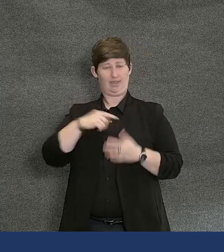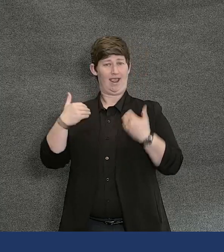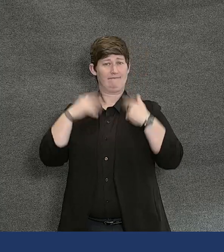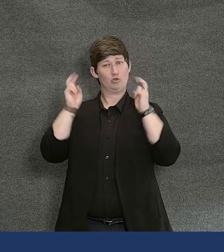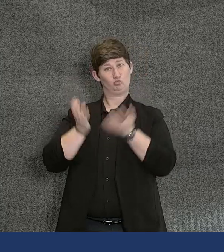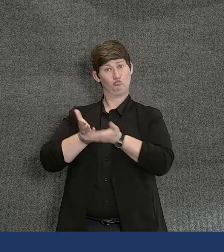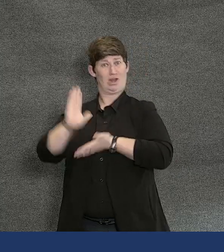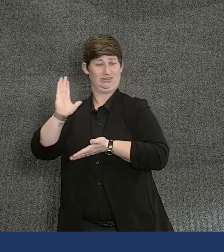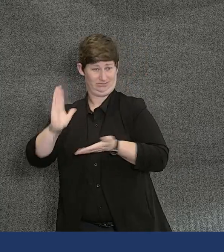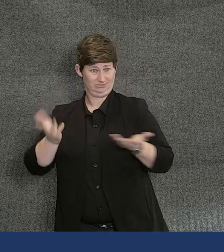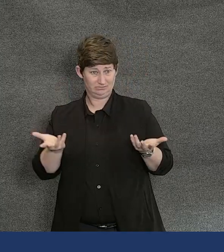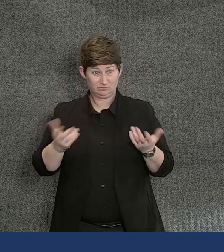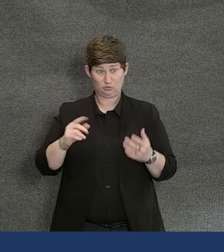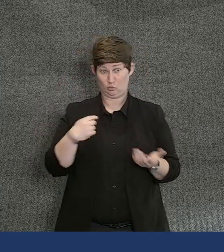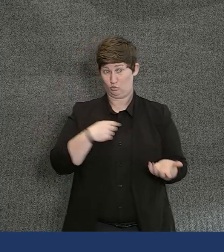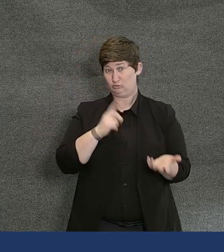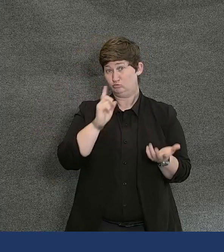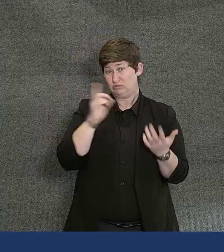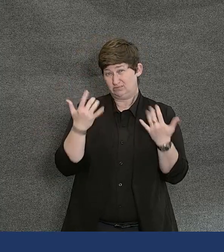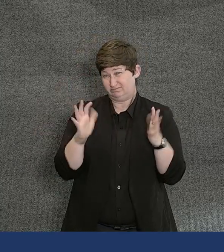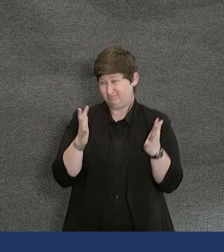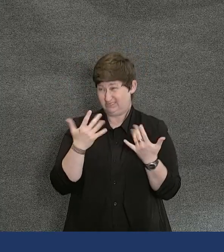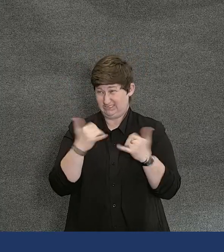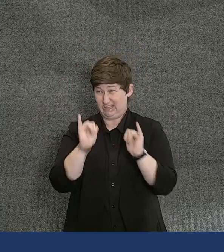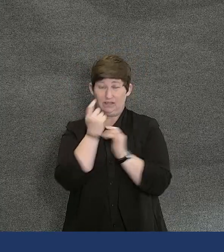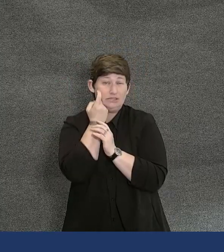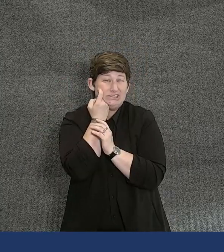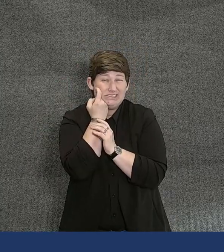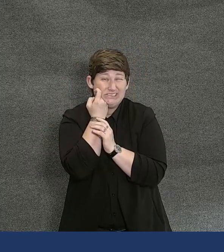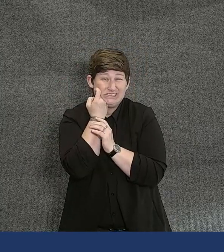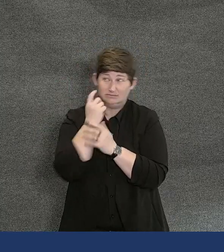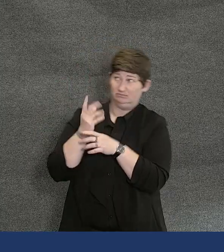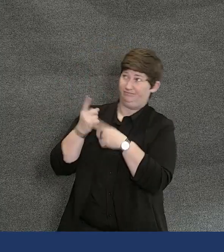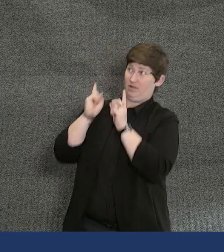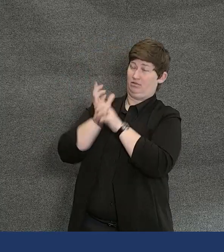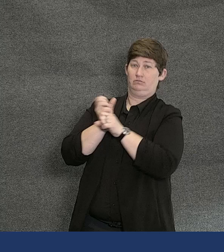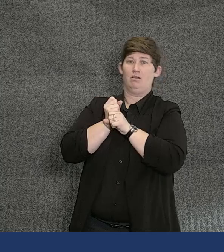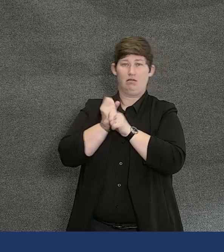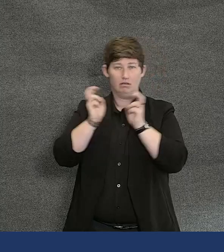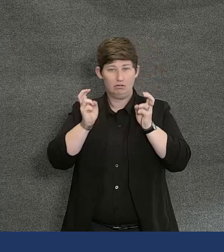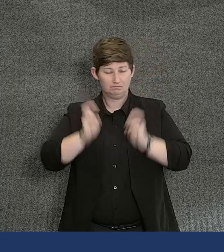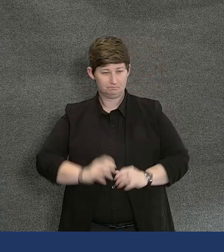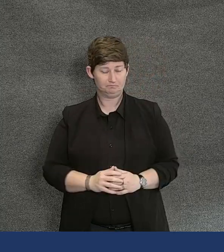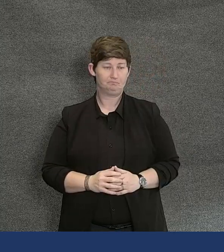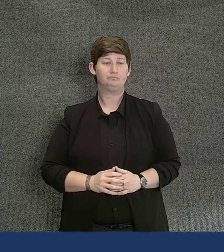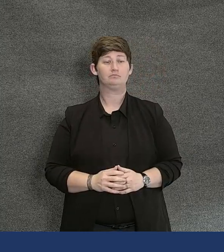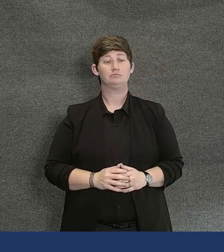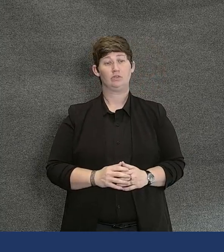like real, real recent, which means we need to actively work to defend the rights we have